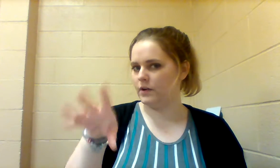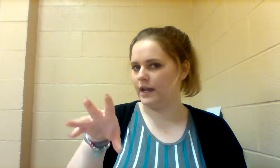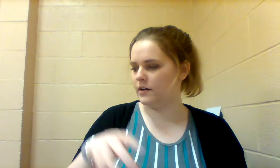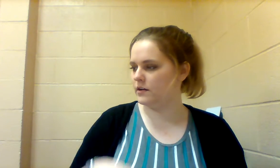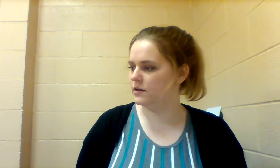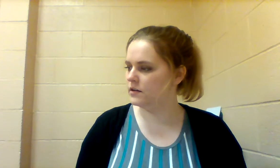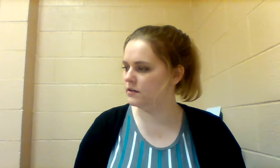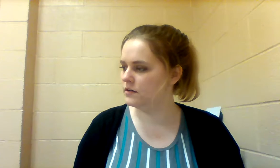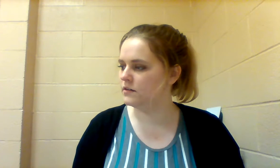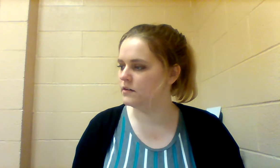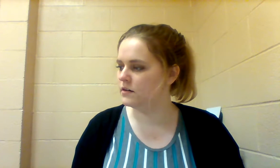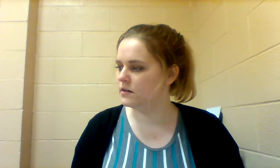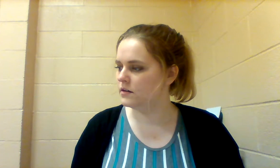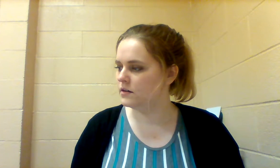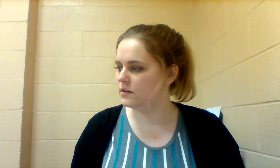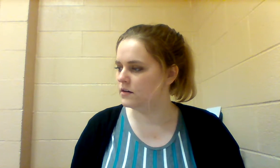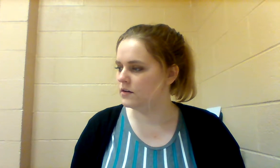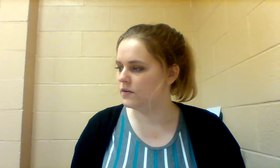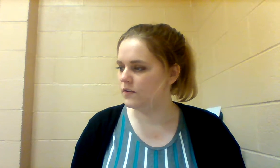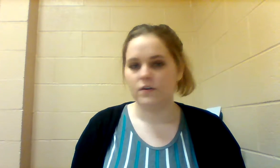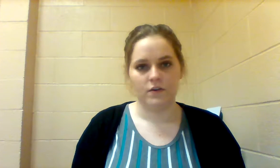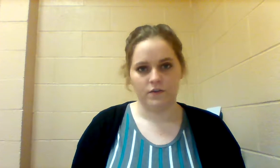DON'T CARE